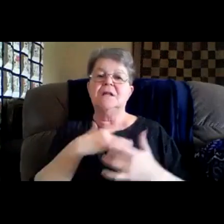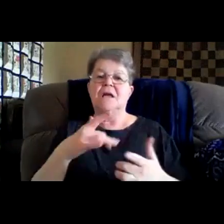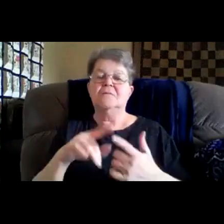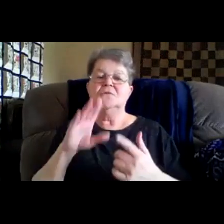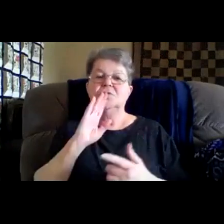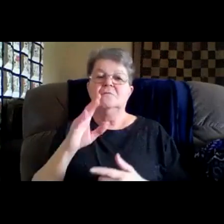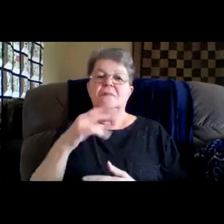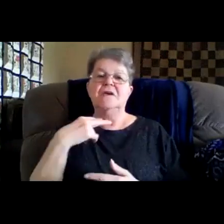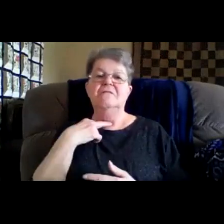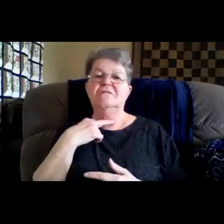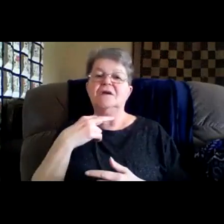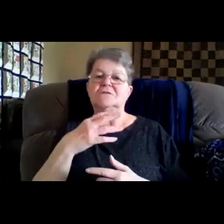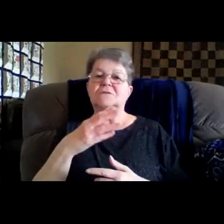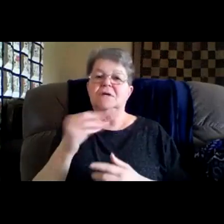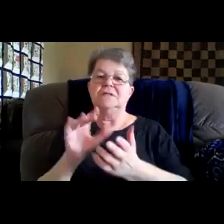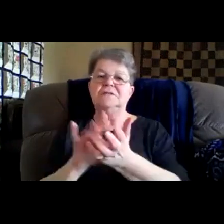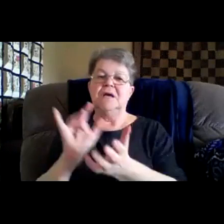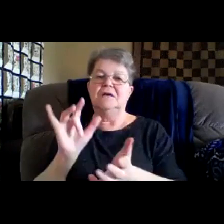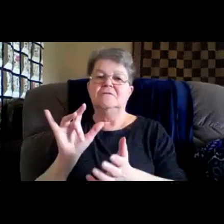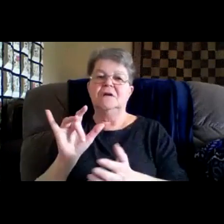and be taken advantage of by others.